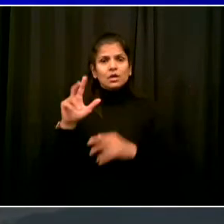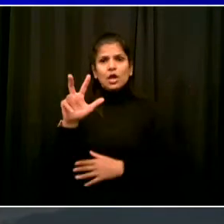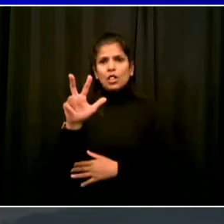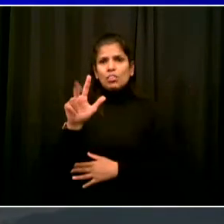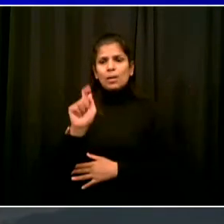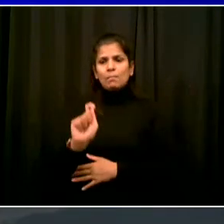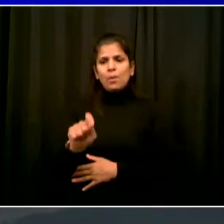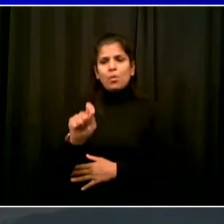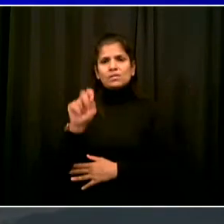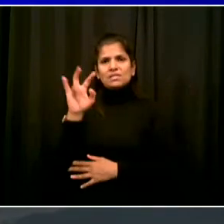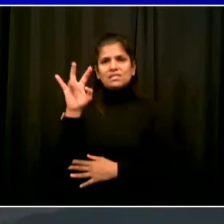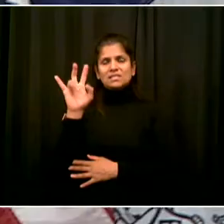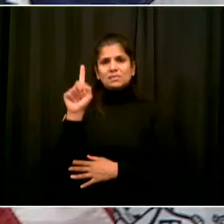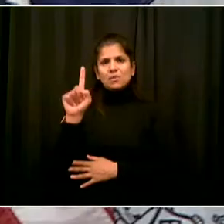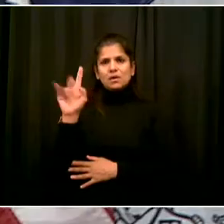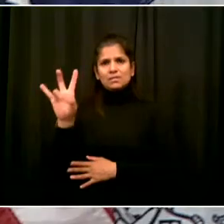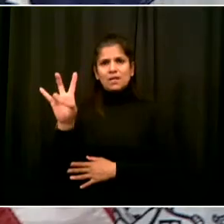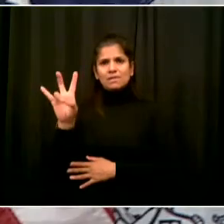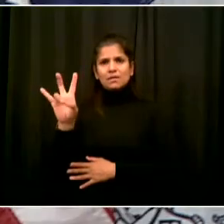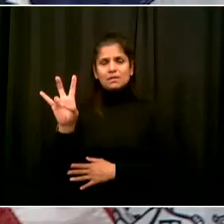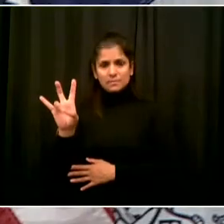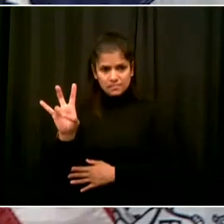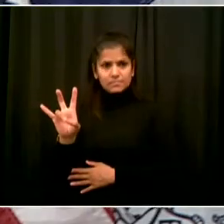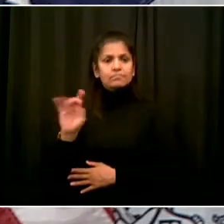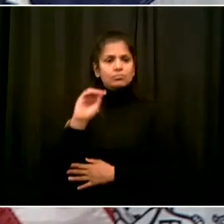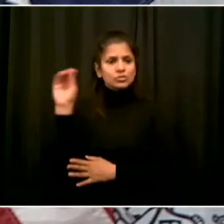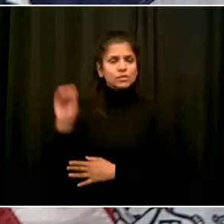LATER ON TODAY. THE SEVEN-DAY ROLLING AVERAGE,